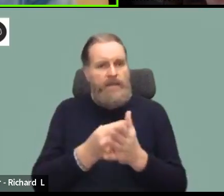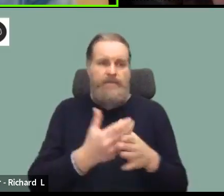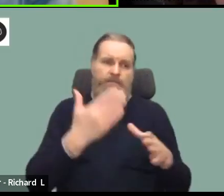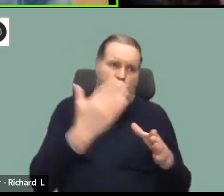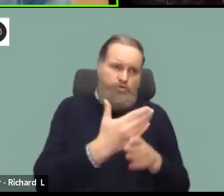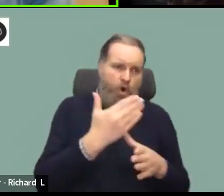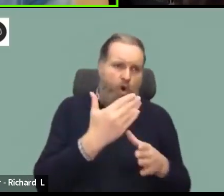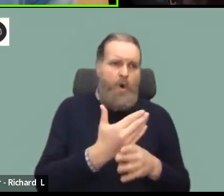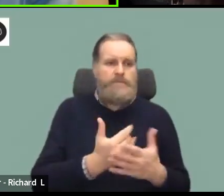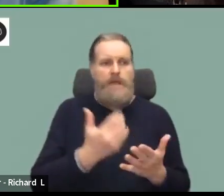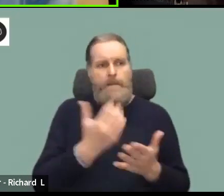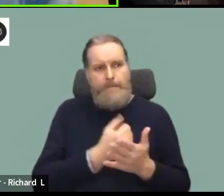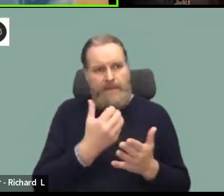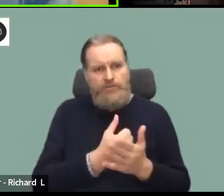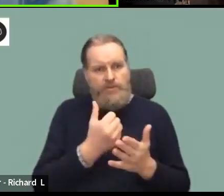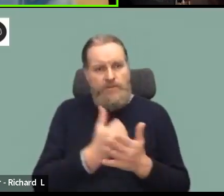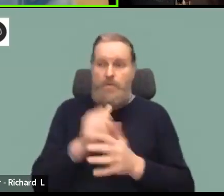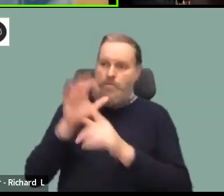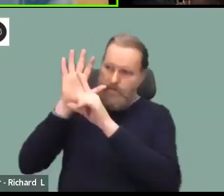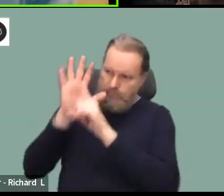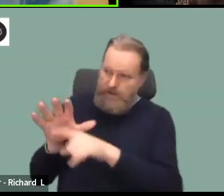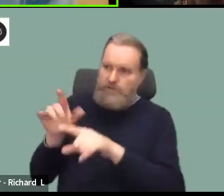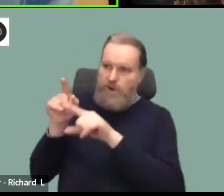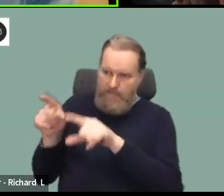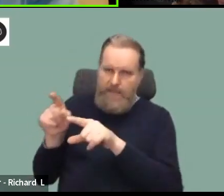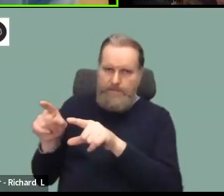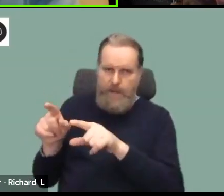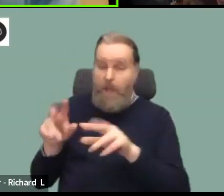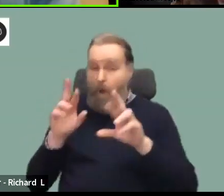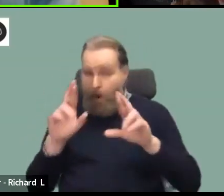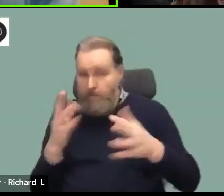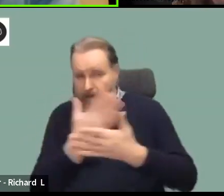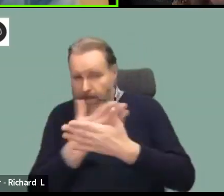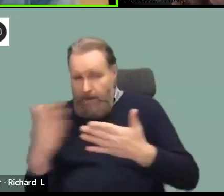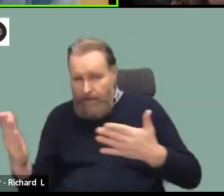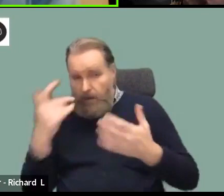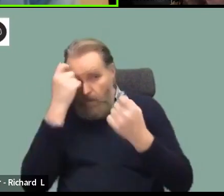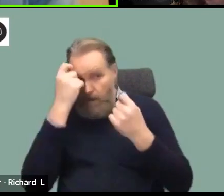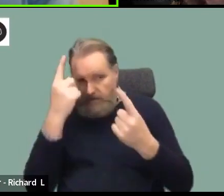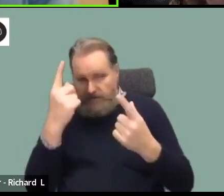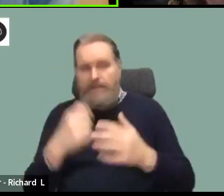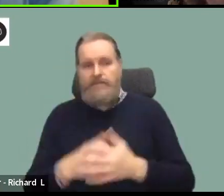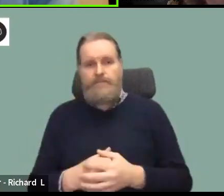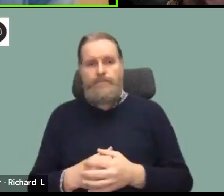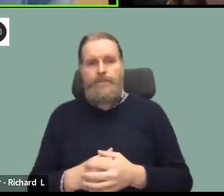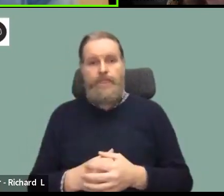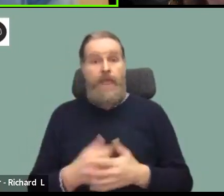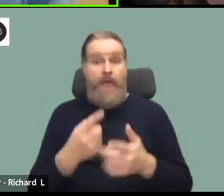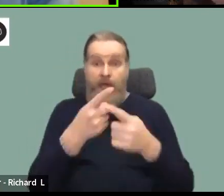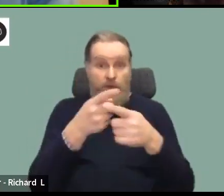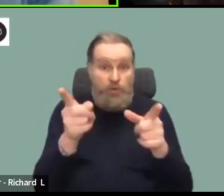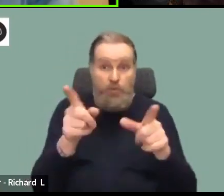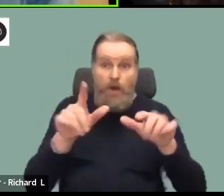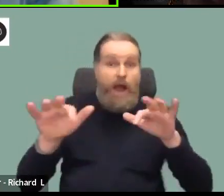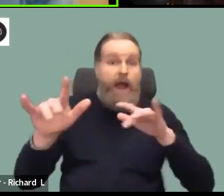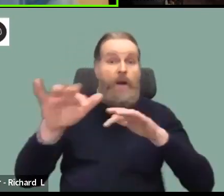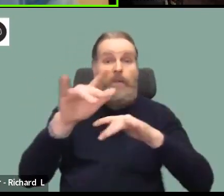money and protect jobs pensions and conditions, then we need to build pressure against them as well so. I hope So I hope that's a clear answer and So I hope that's a clear answer,